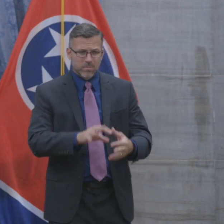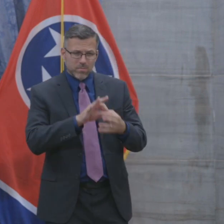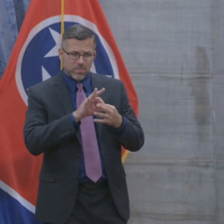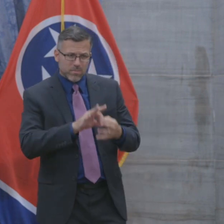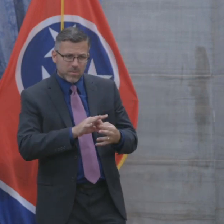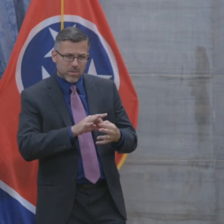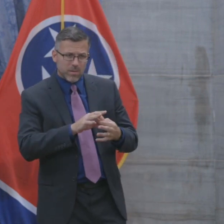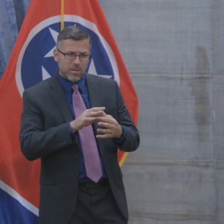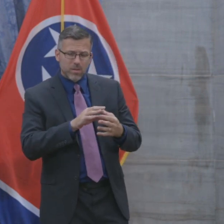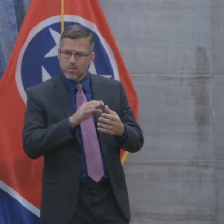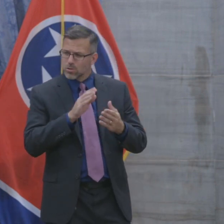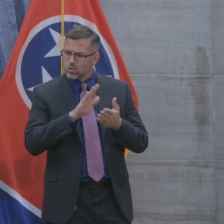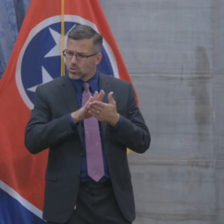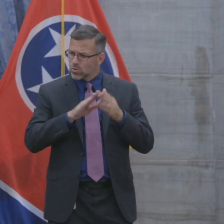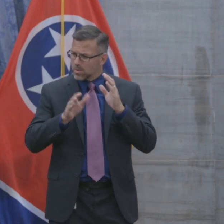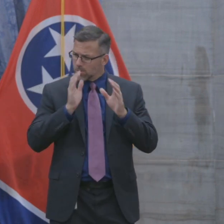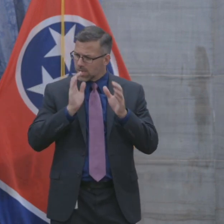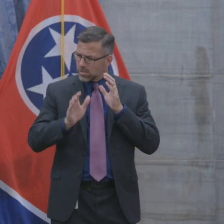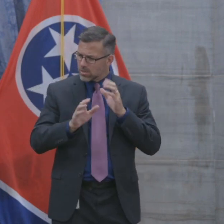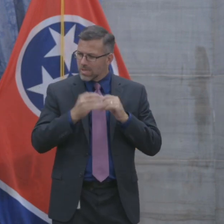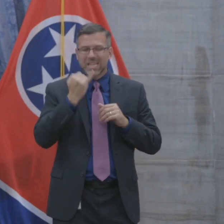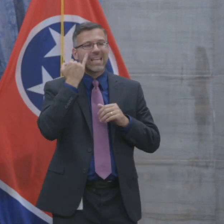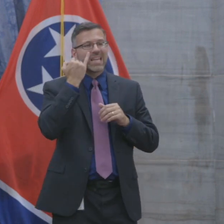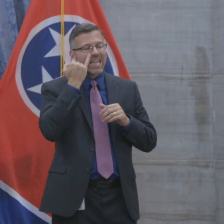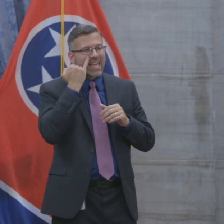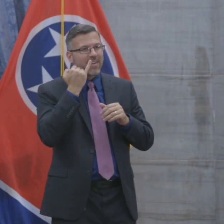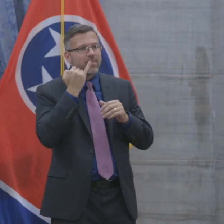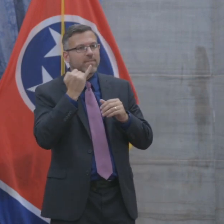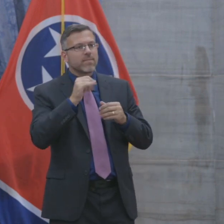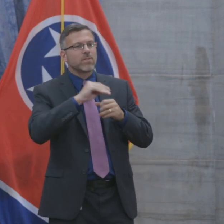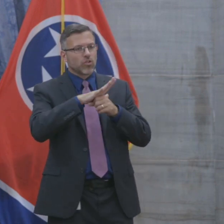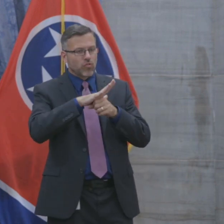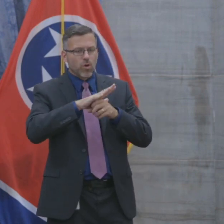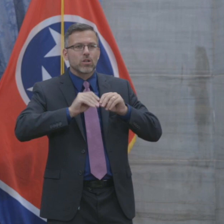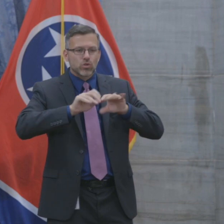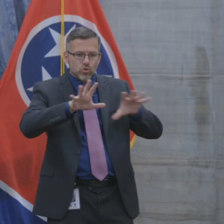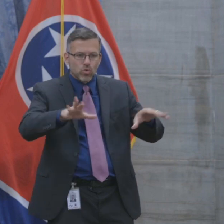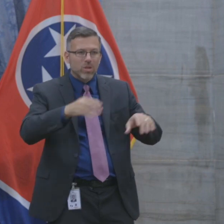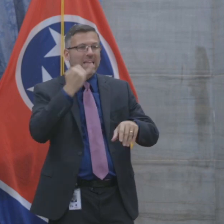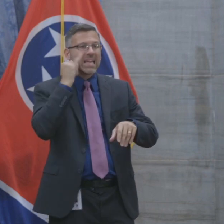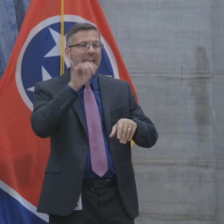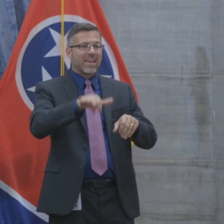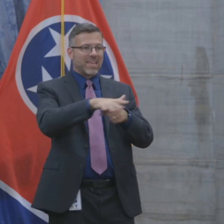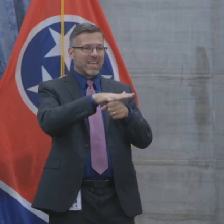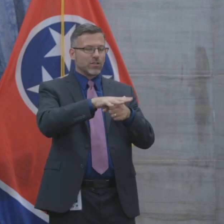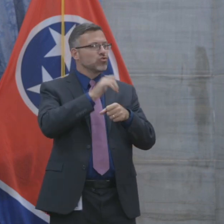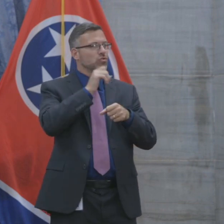information to release. GOV. LEE: Right. Right now if a parent is in a school district where